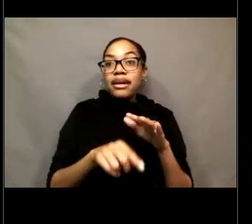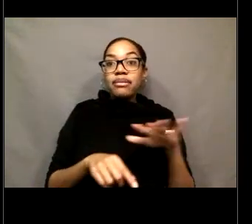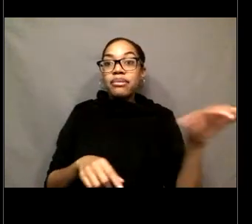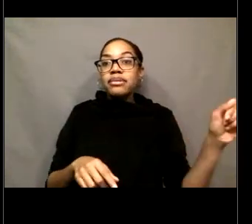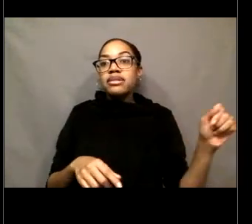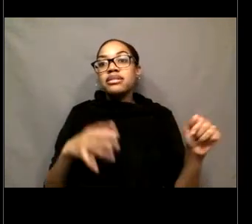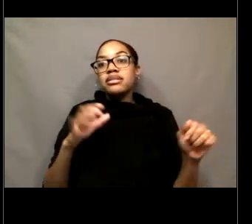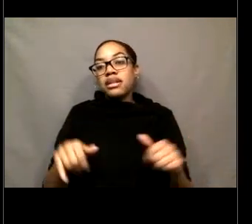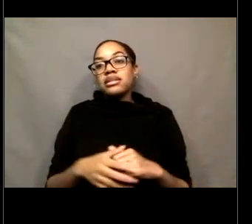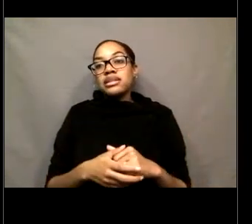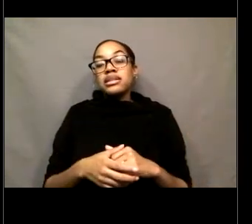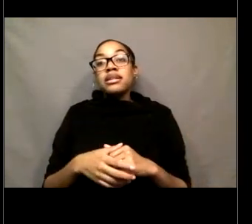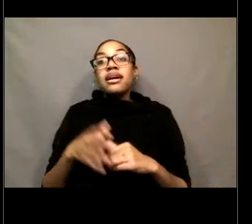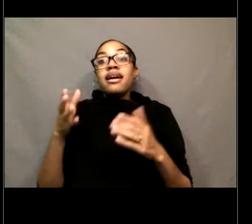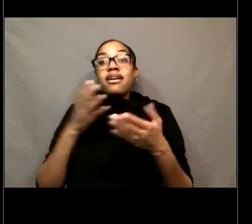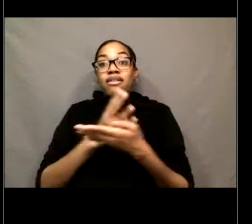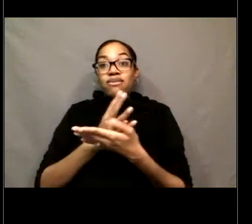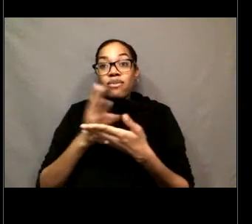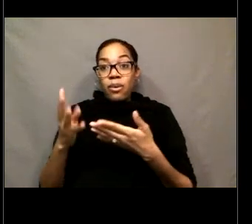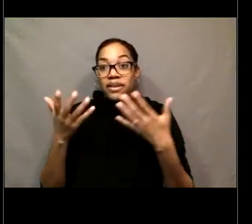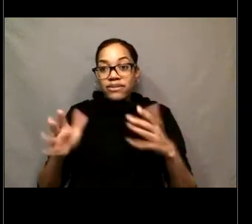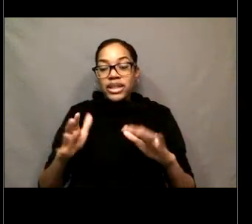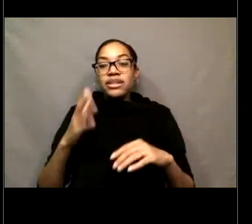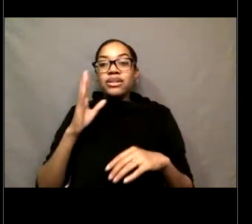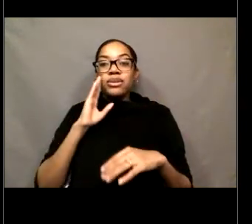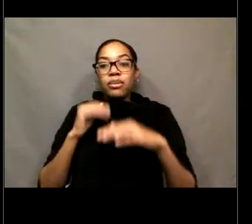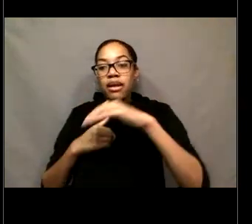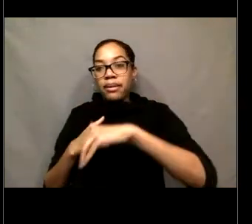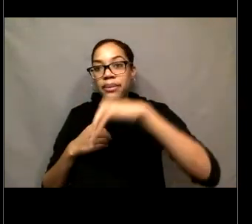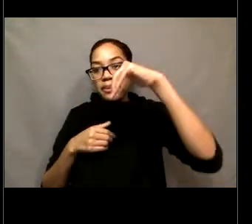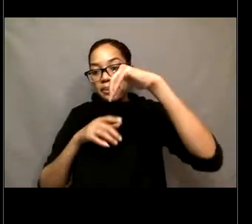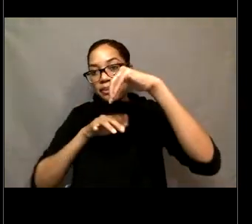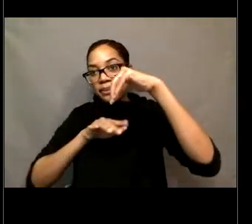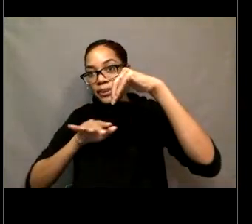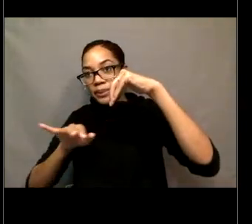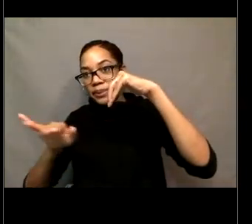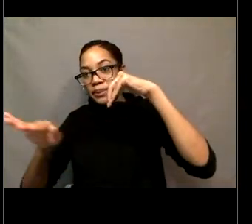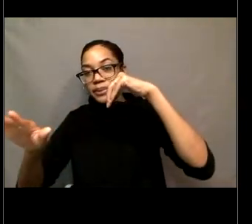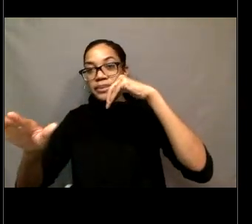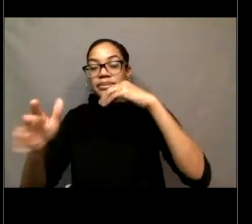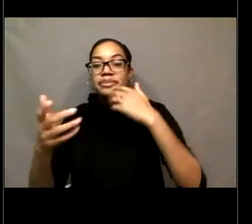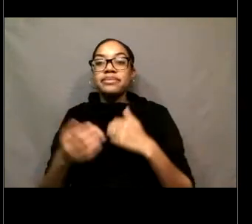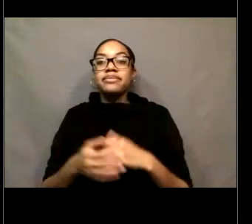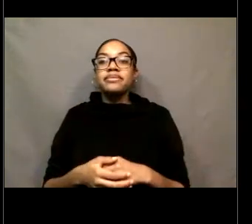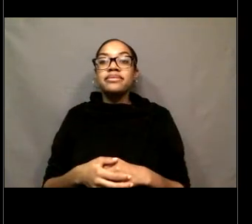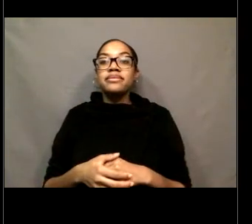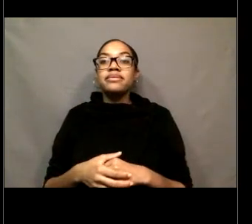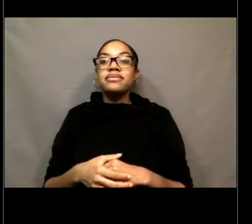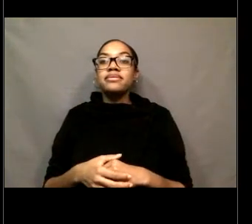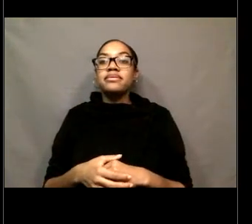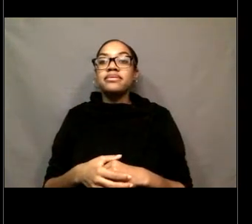we lift up the side of this and we let the abalone move out into the environment and actually we take the top off.